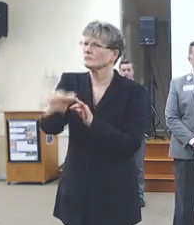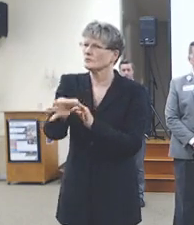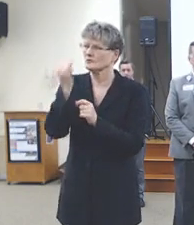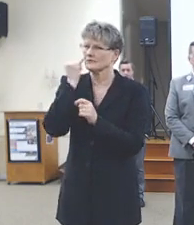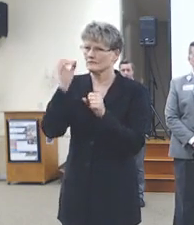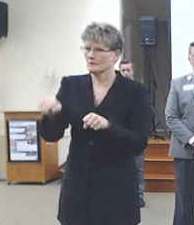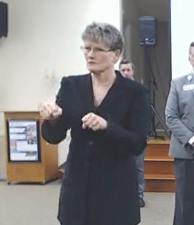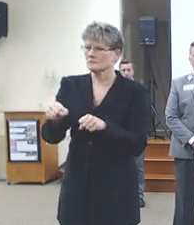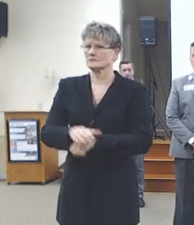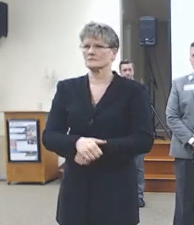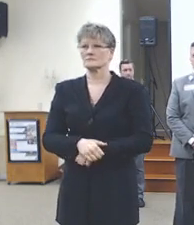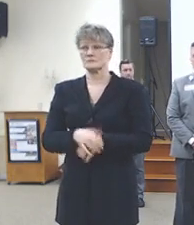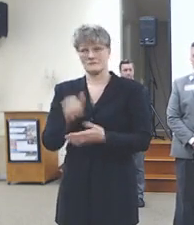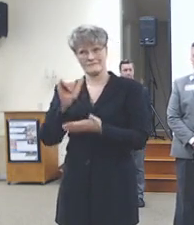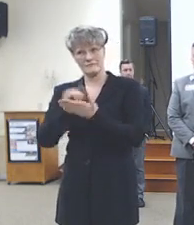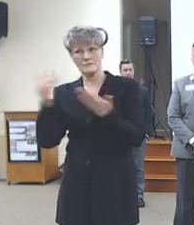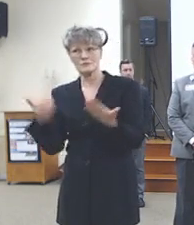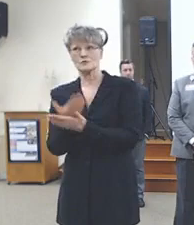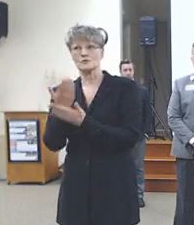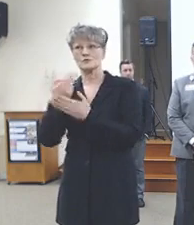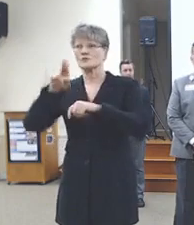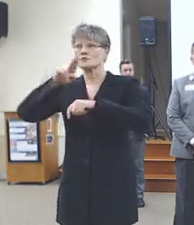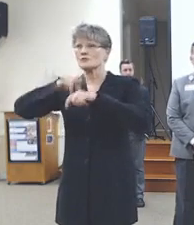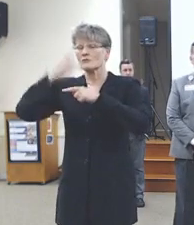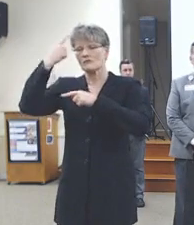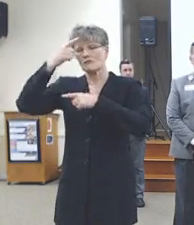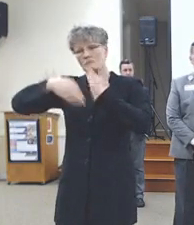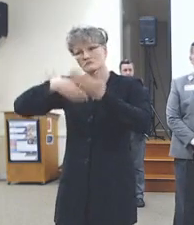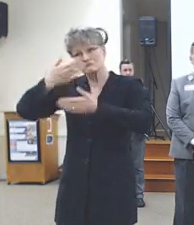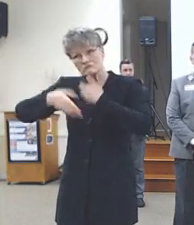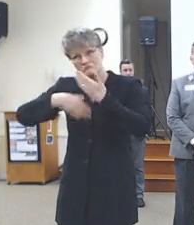that'll be the new norm for a little while. And then, we want to continue to